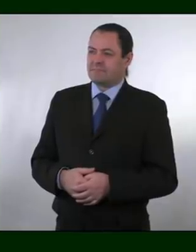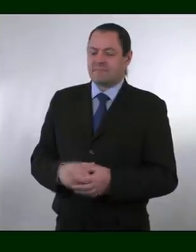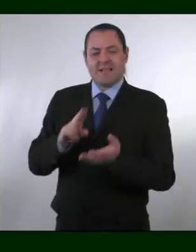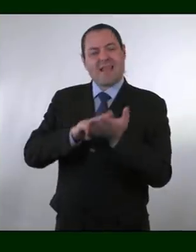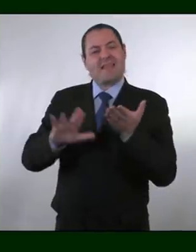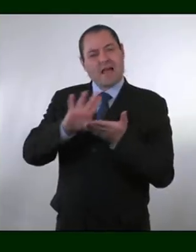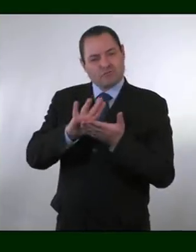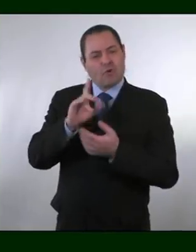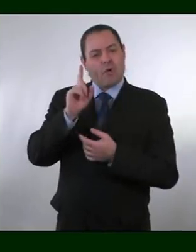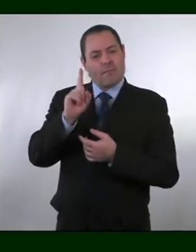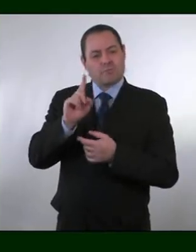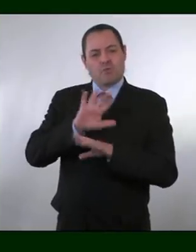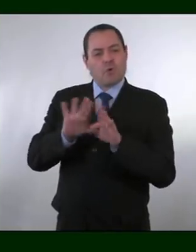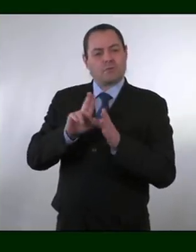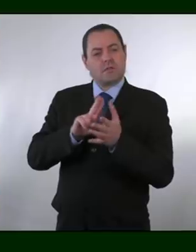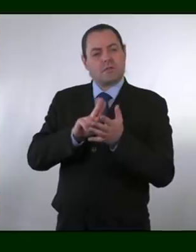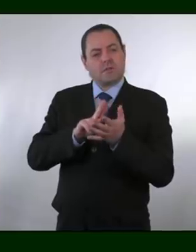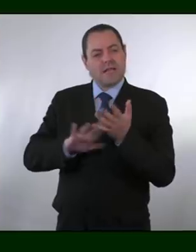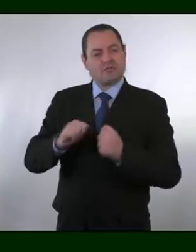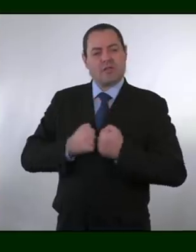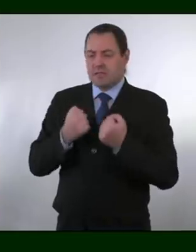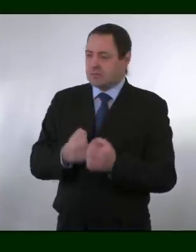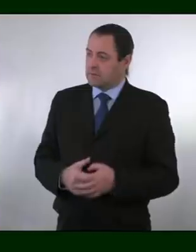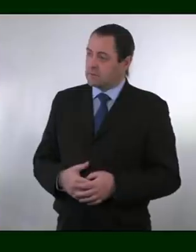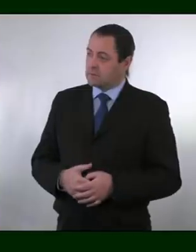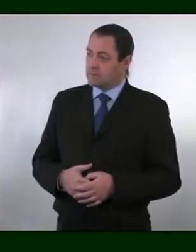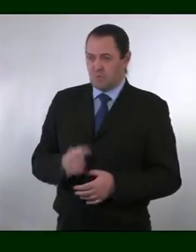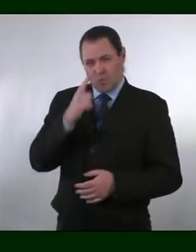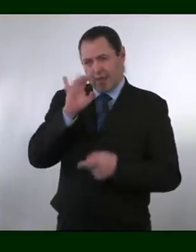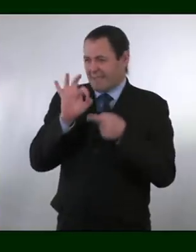I see. Right. >>Mr Speaker We can play pedantics another time. >>Keir Starmer